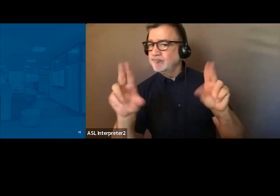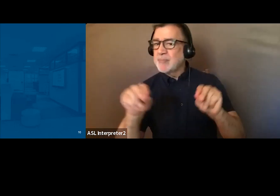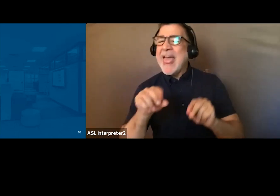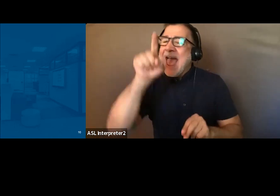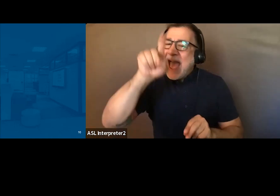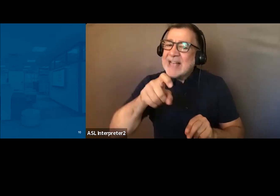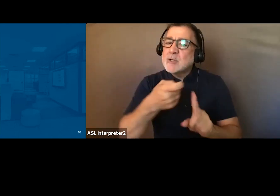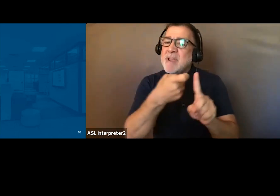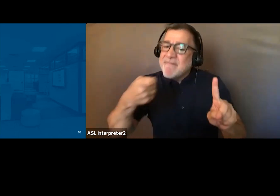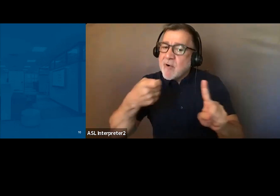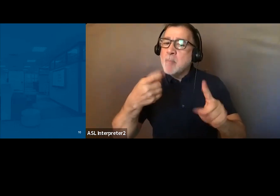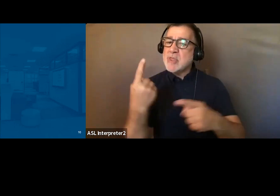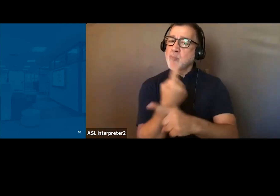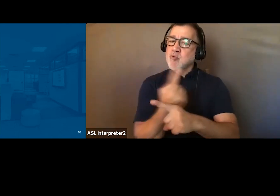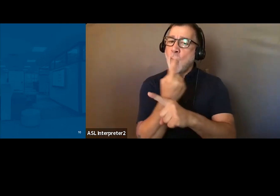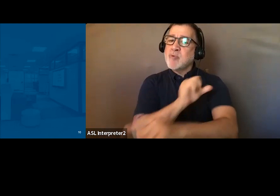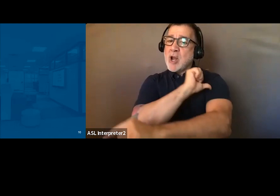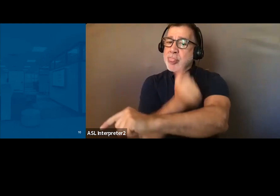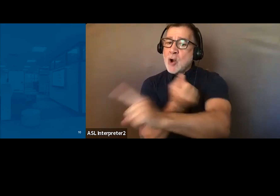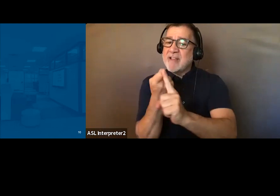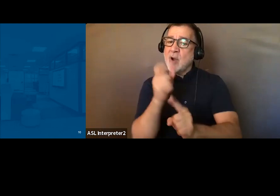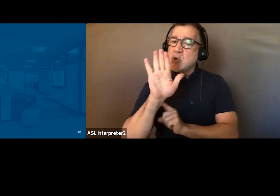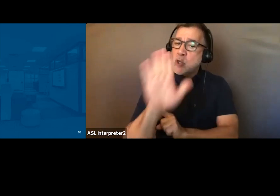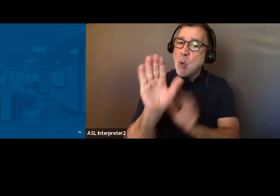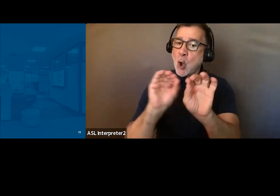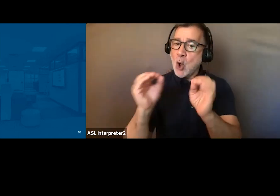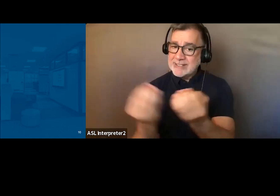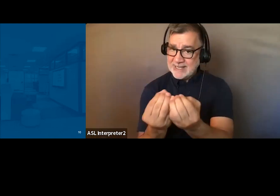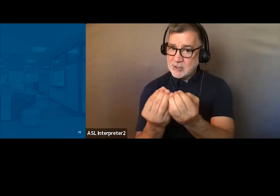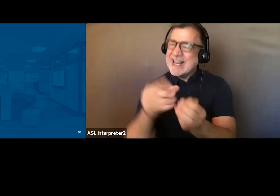And we're counting on you to keep that clear so we keep those licenses controlled.